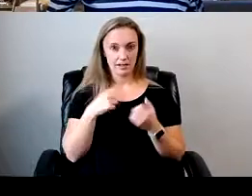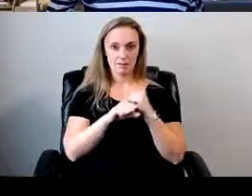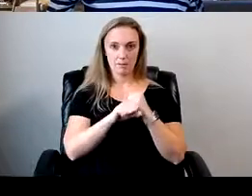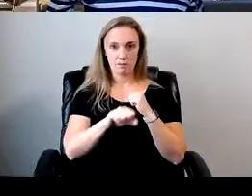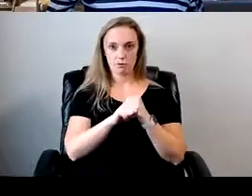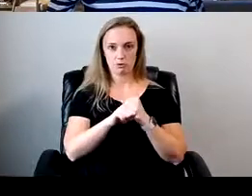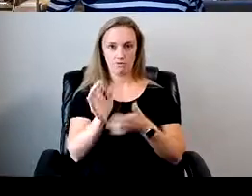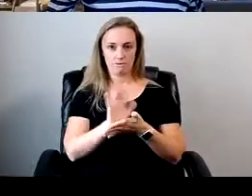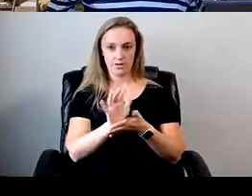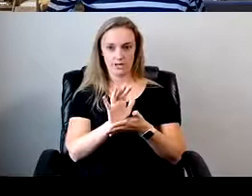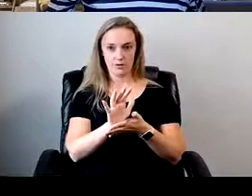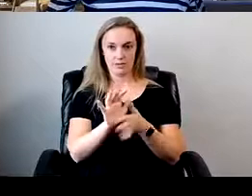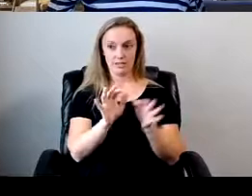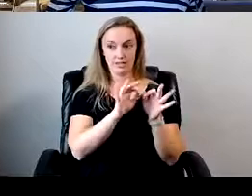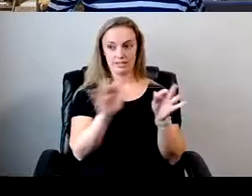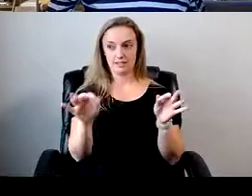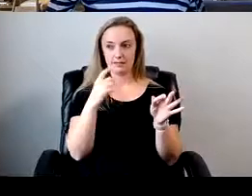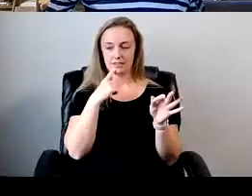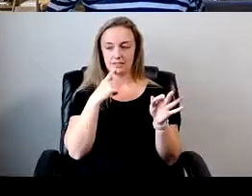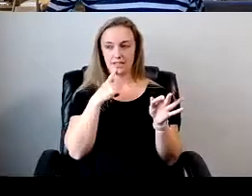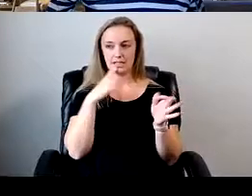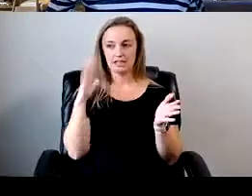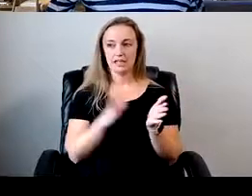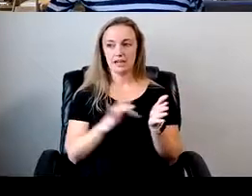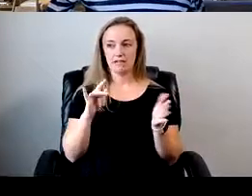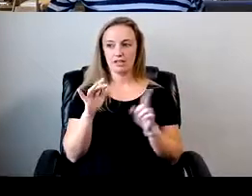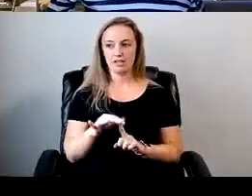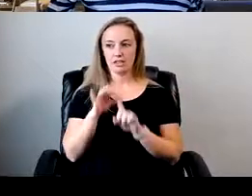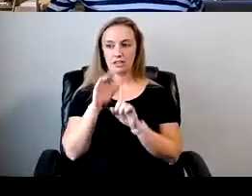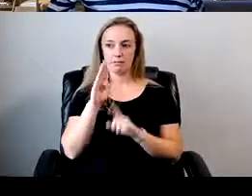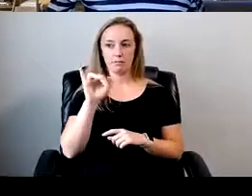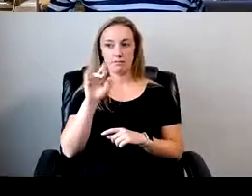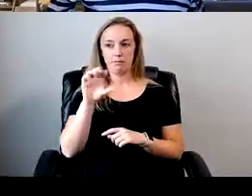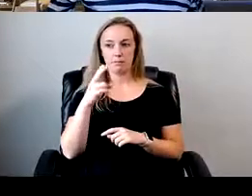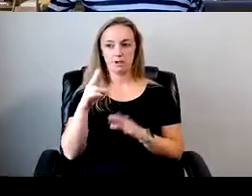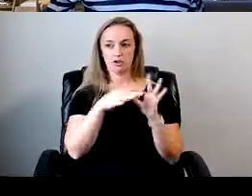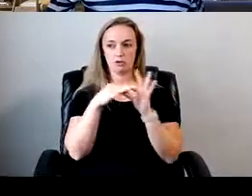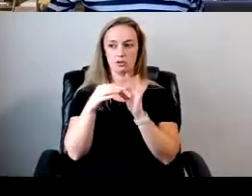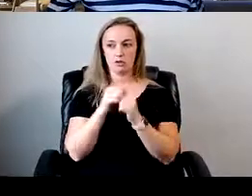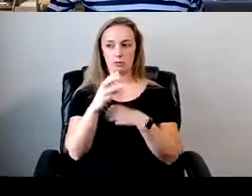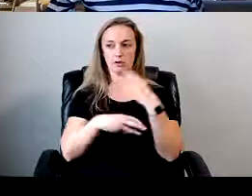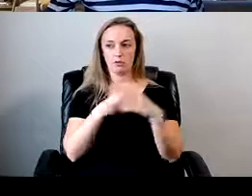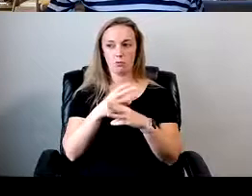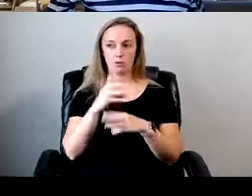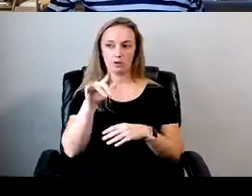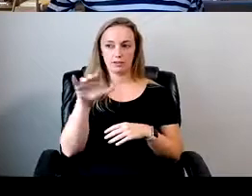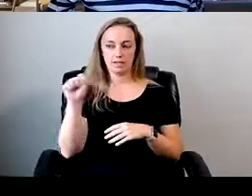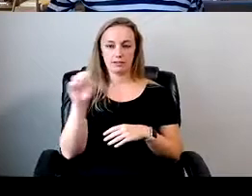And so the statement is take advantage of exceptional birch unity with world-class backers. So in the chat,